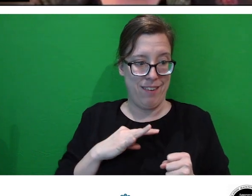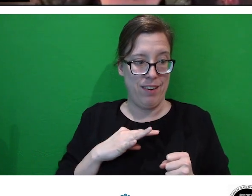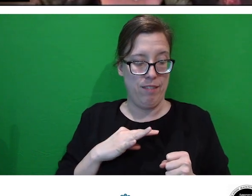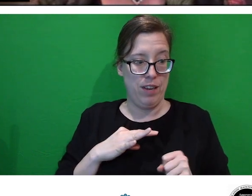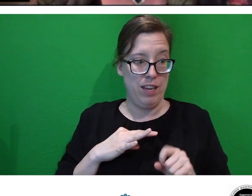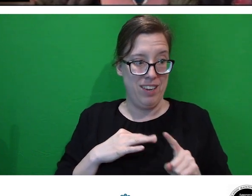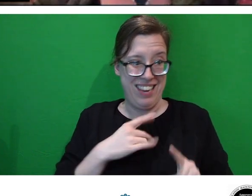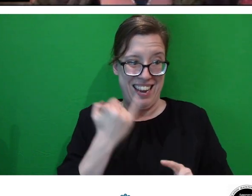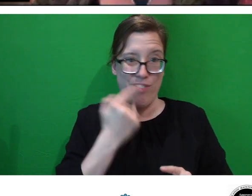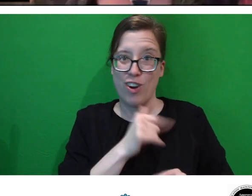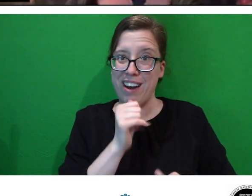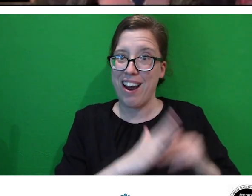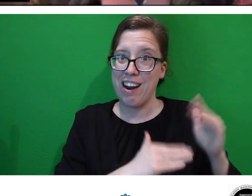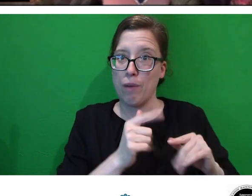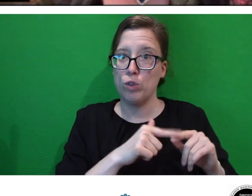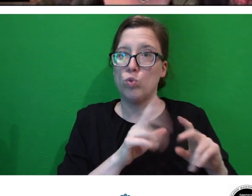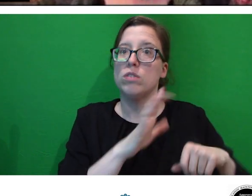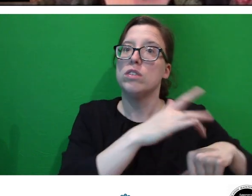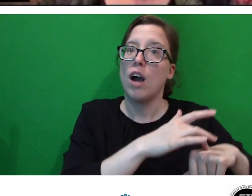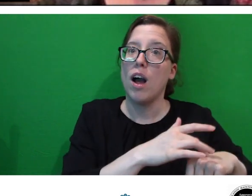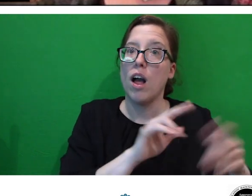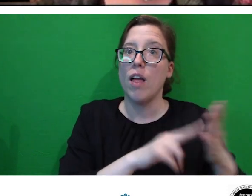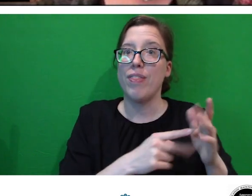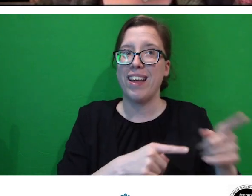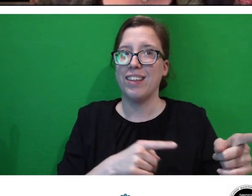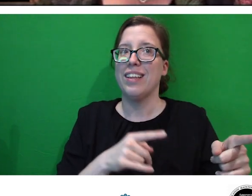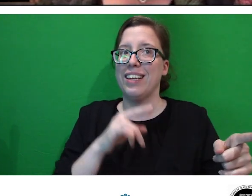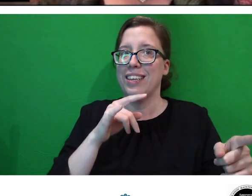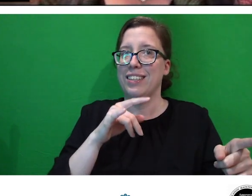Visually Impaired, Special Ed, we have to be careful that we're not